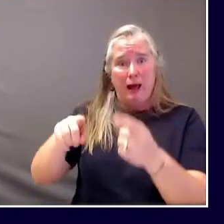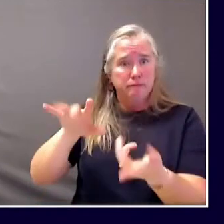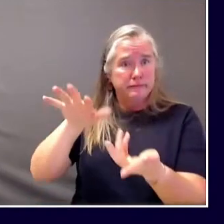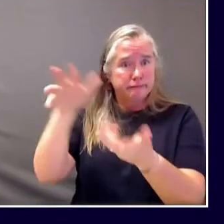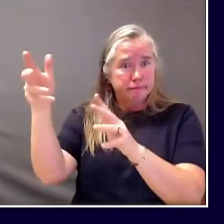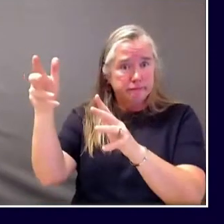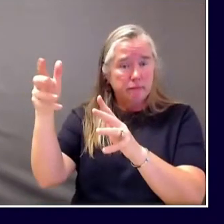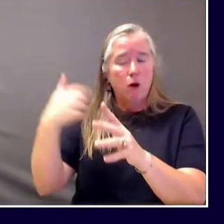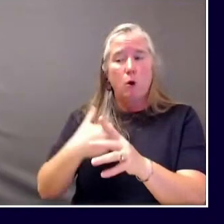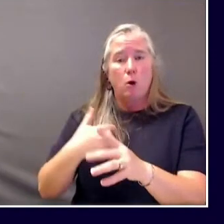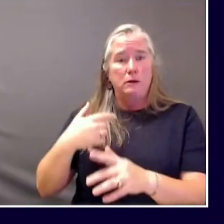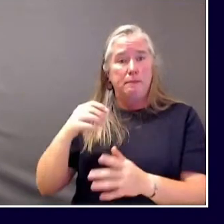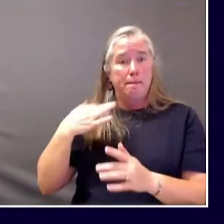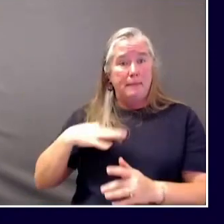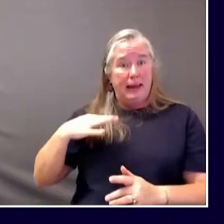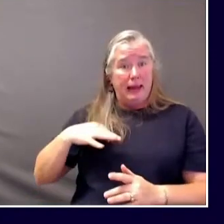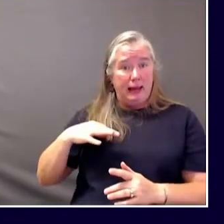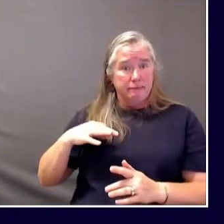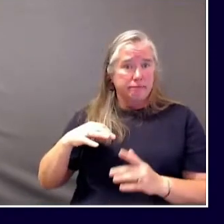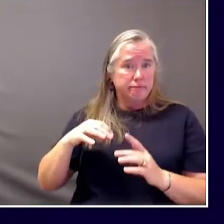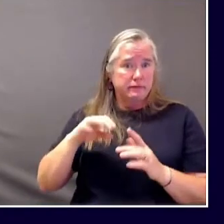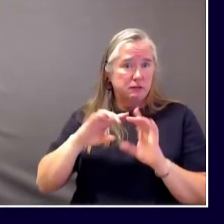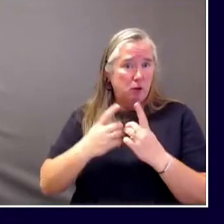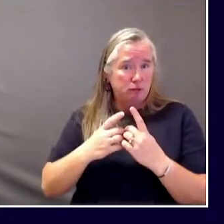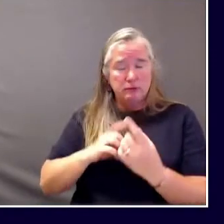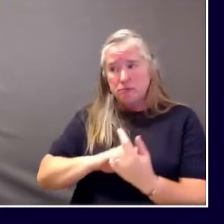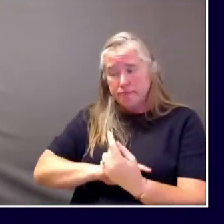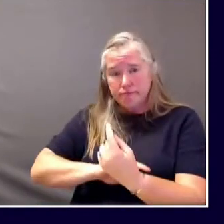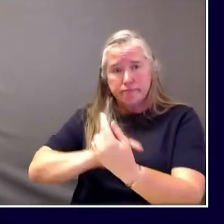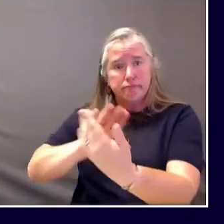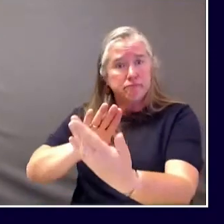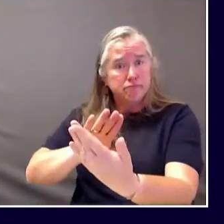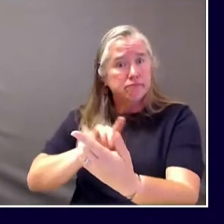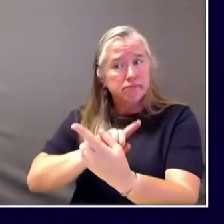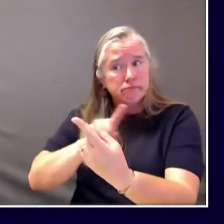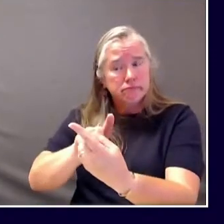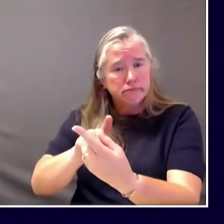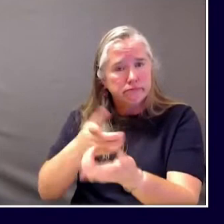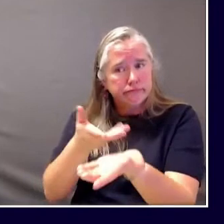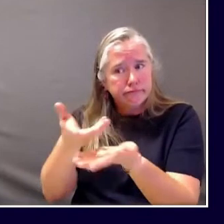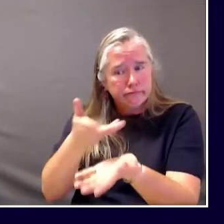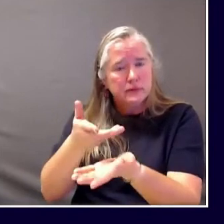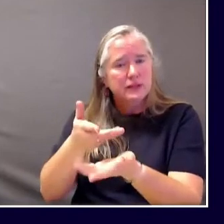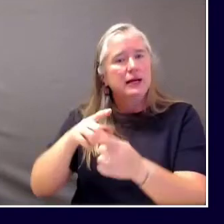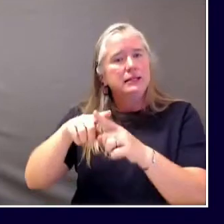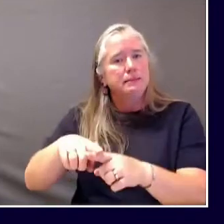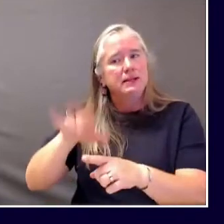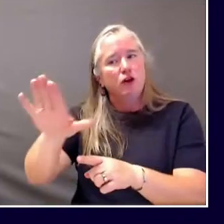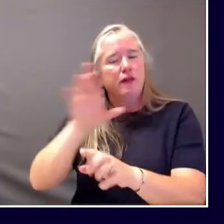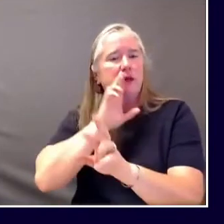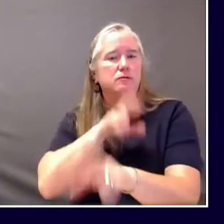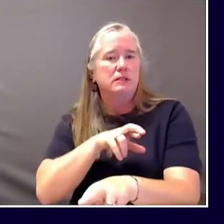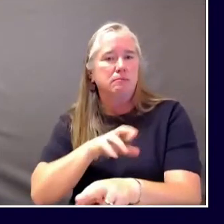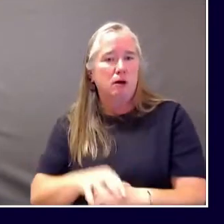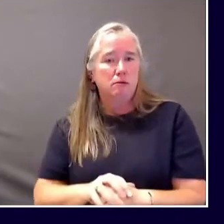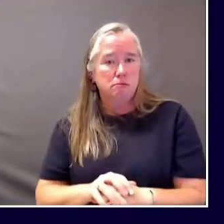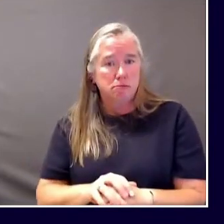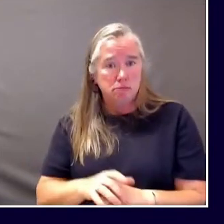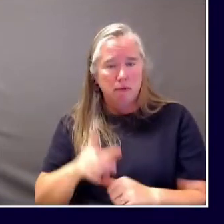gathering of the apparent violation and